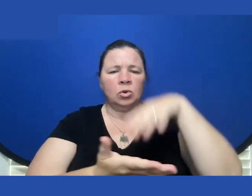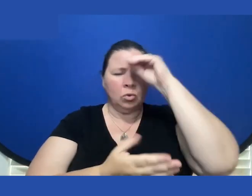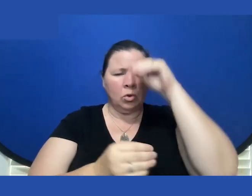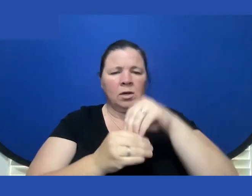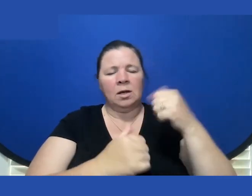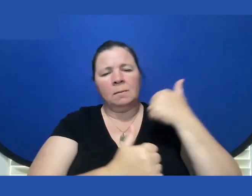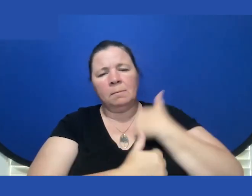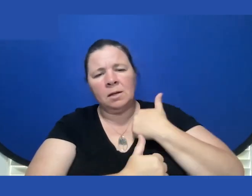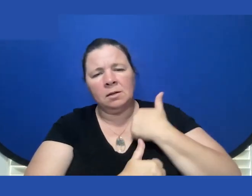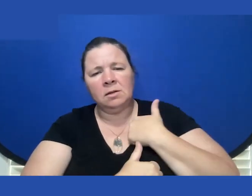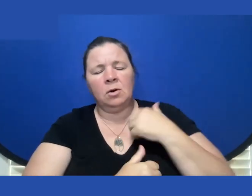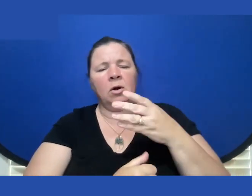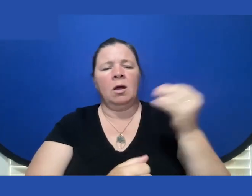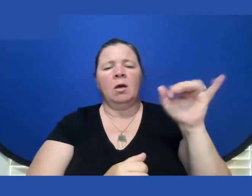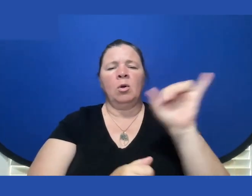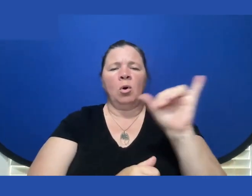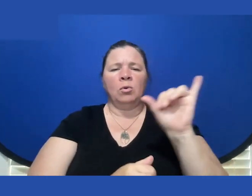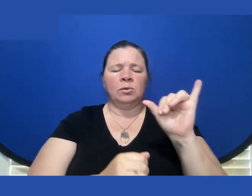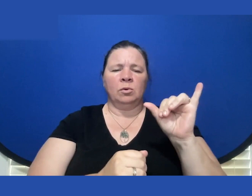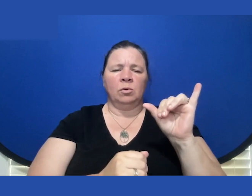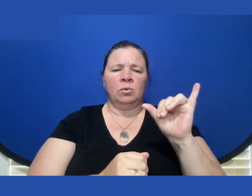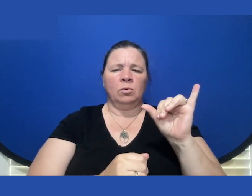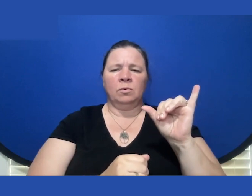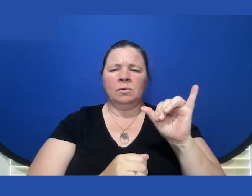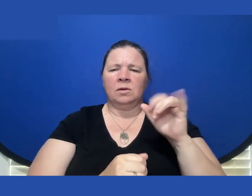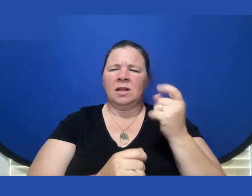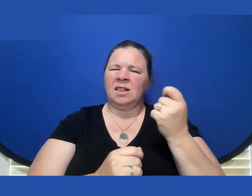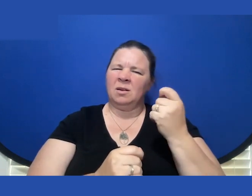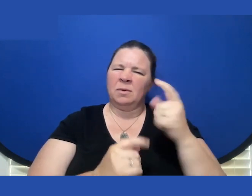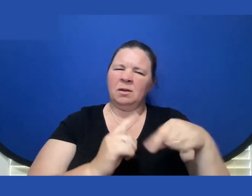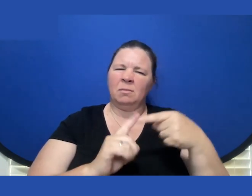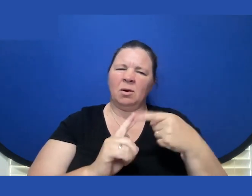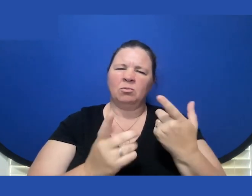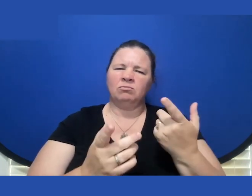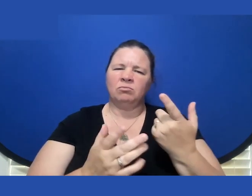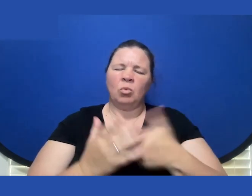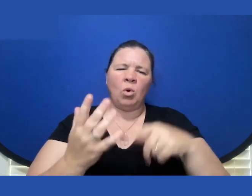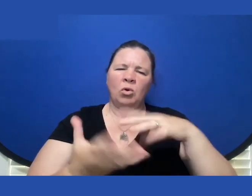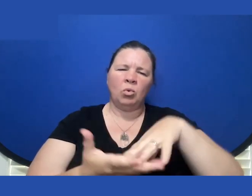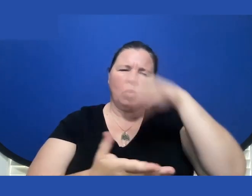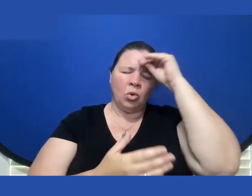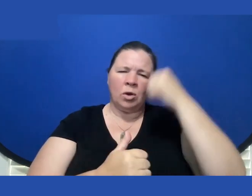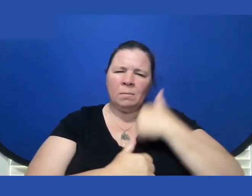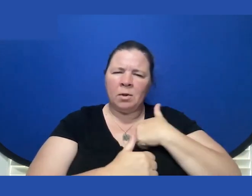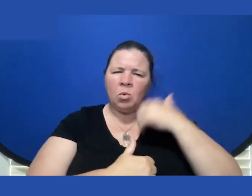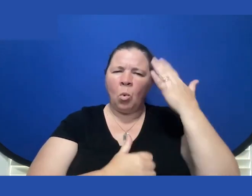and then also I think a little bit about what you learned in the military and why that led you directly